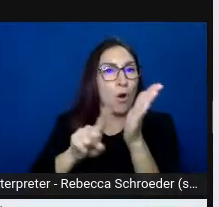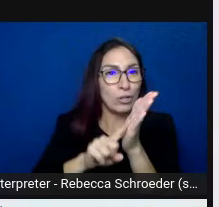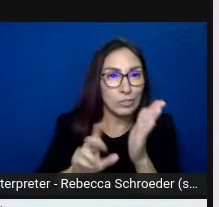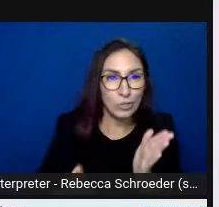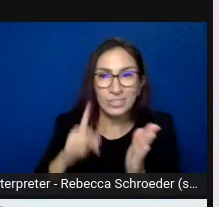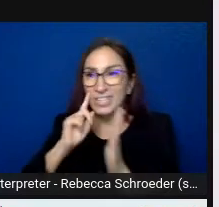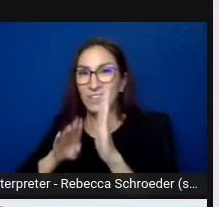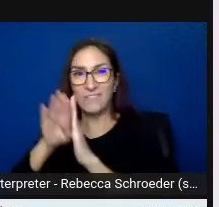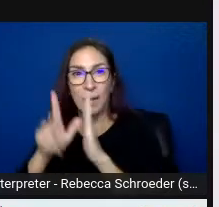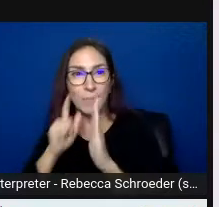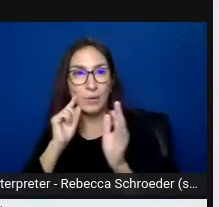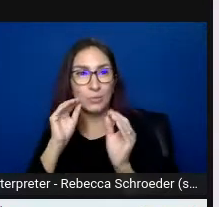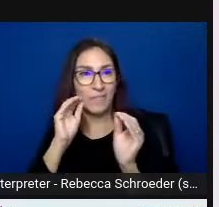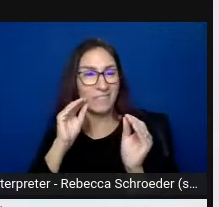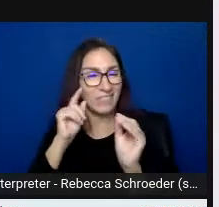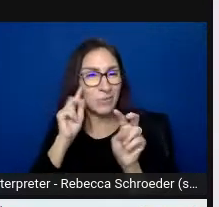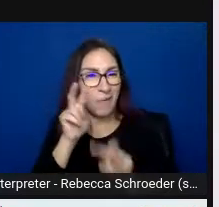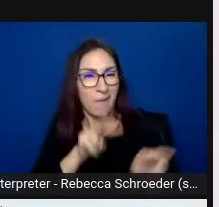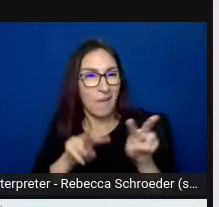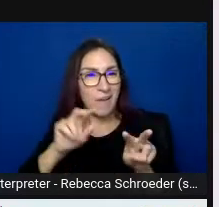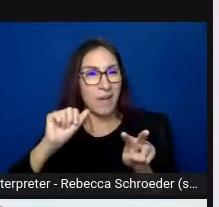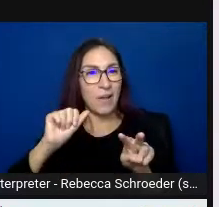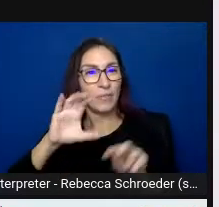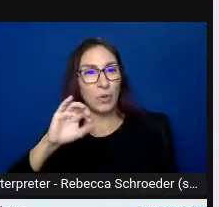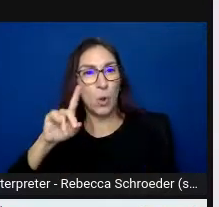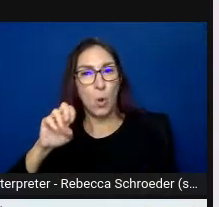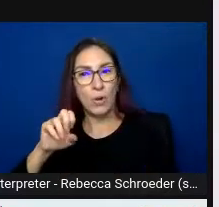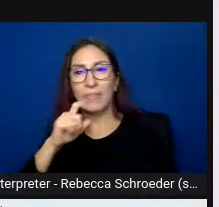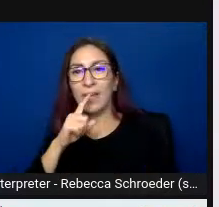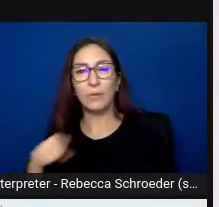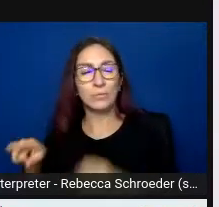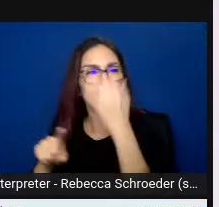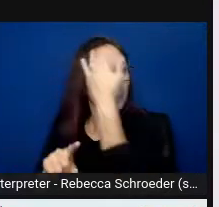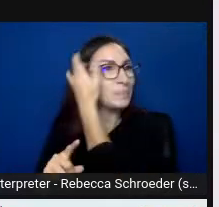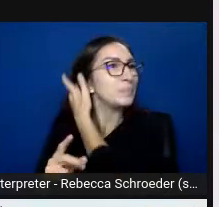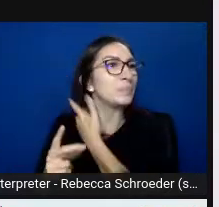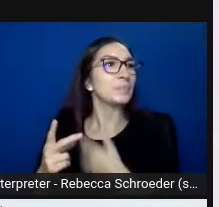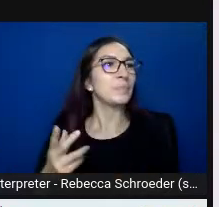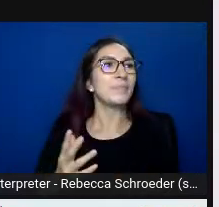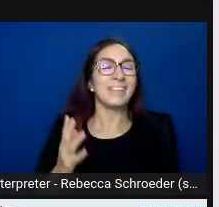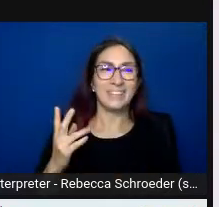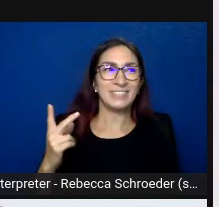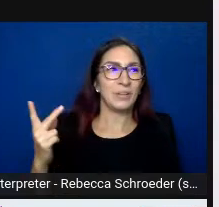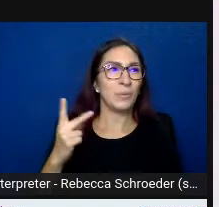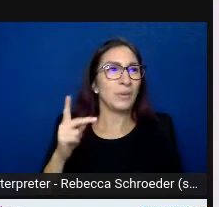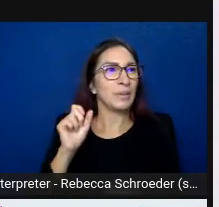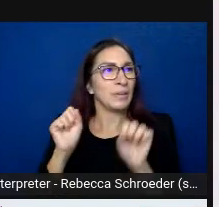editing aren't really against each other. In our former jobs, I even survived an audit done by Annie's company,